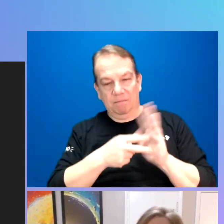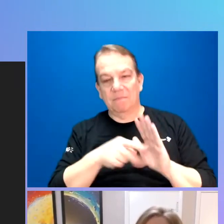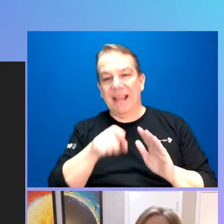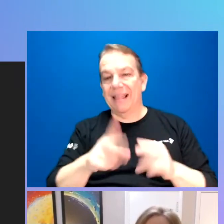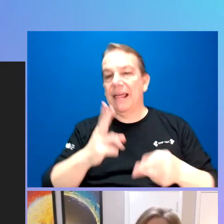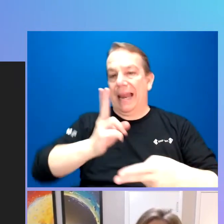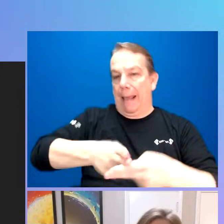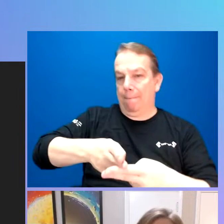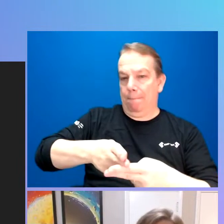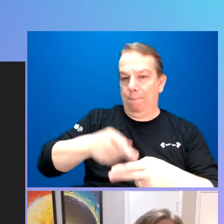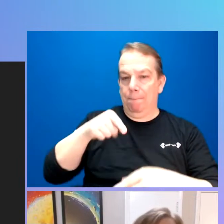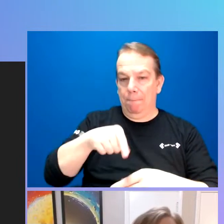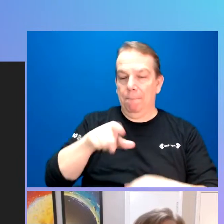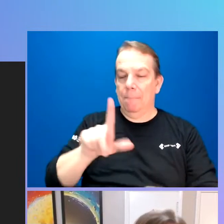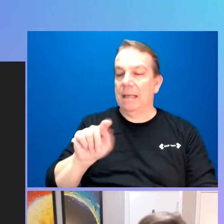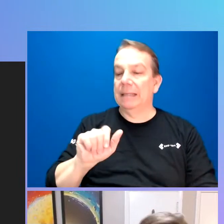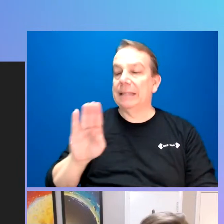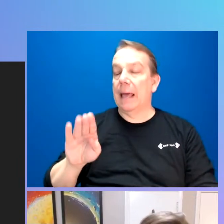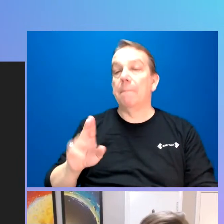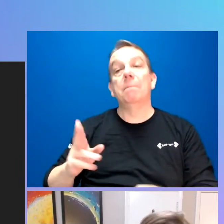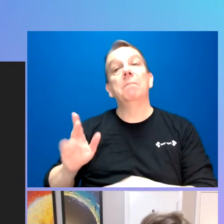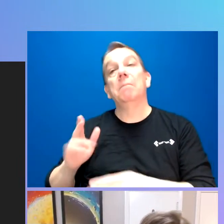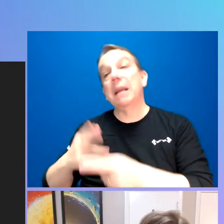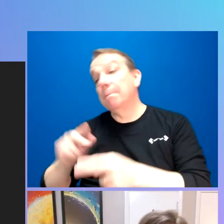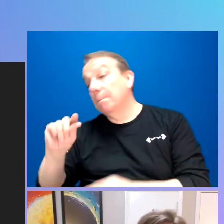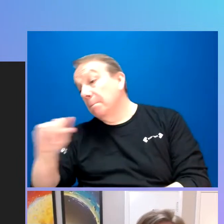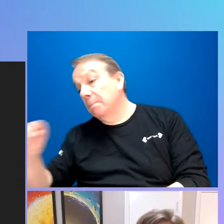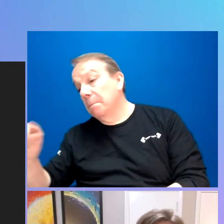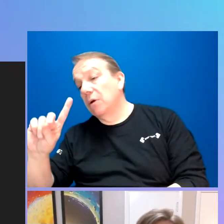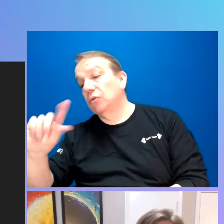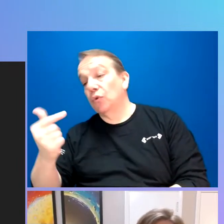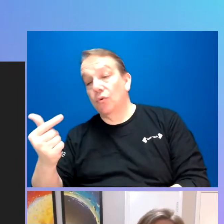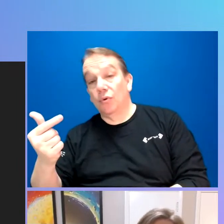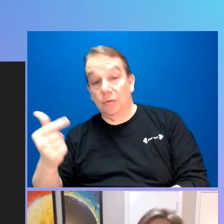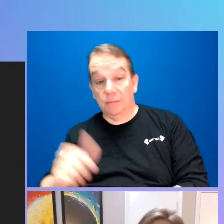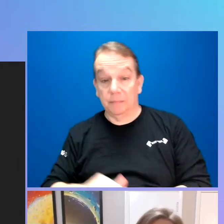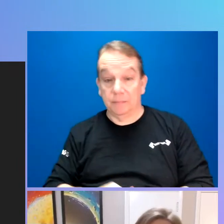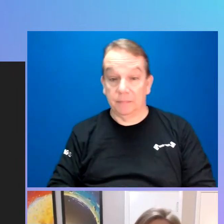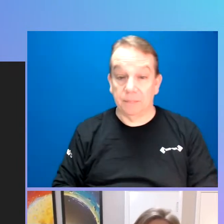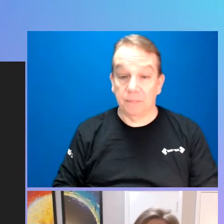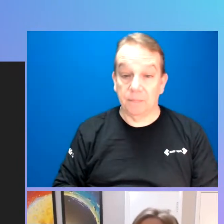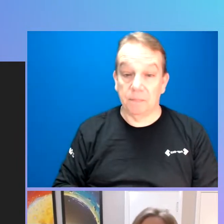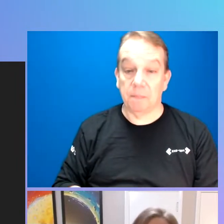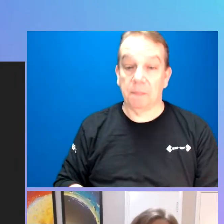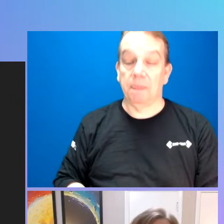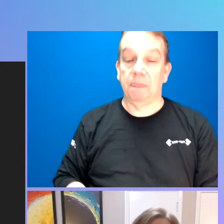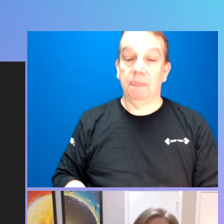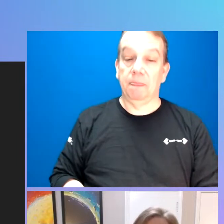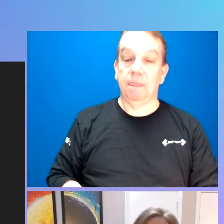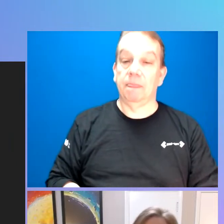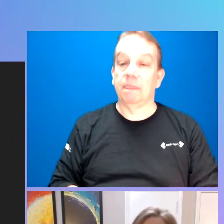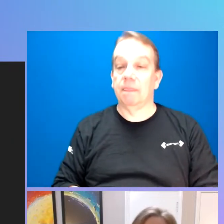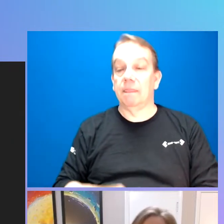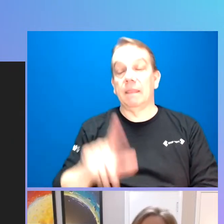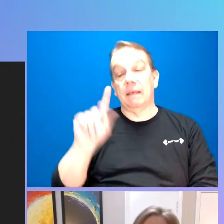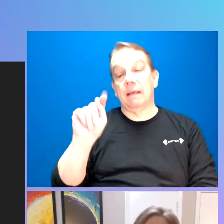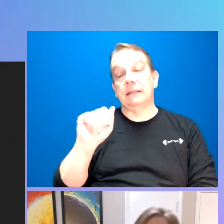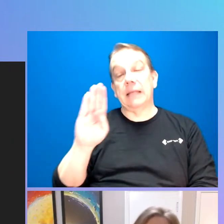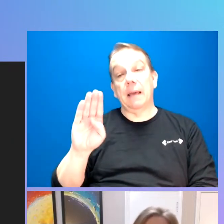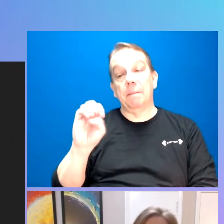name. The tab is named dogs. So what we have is a tab element